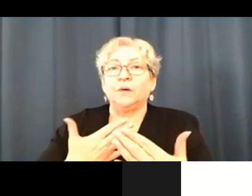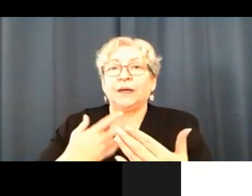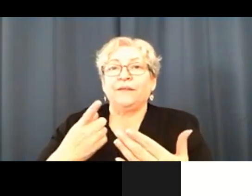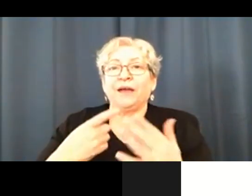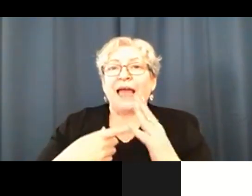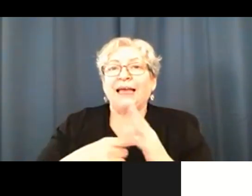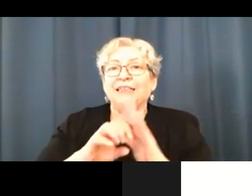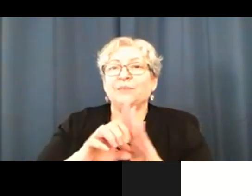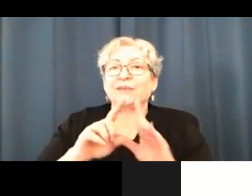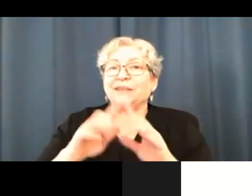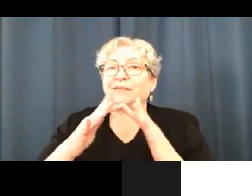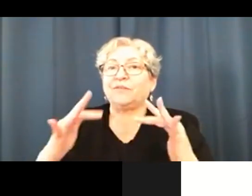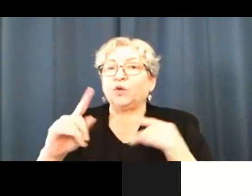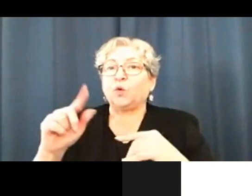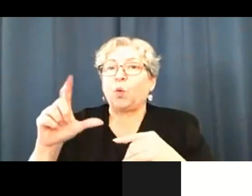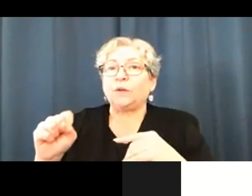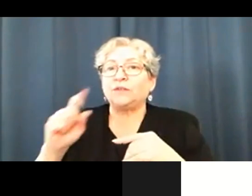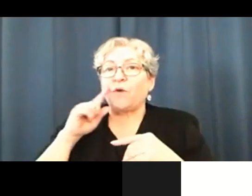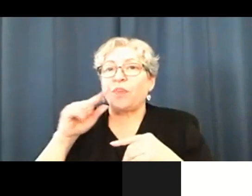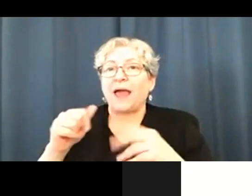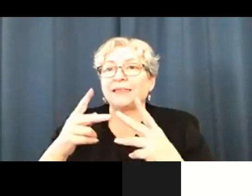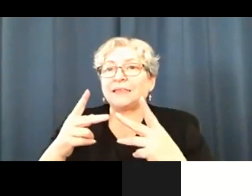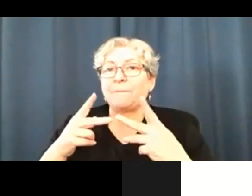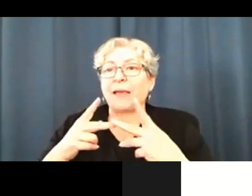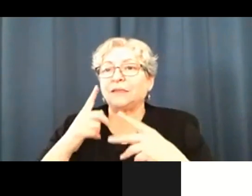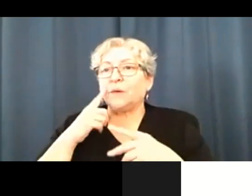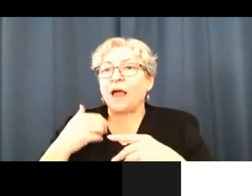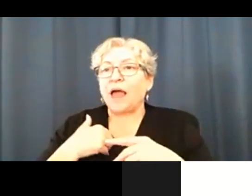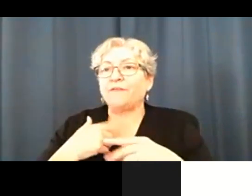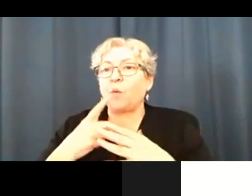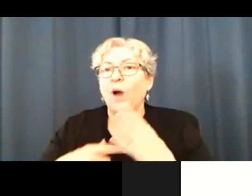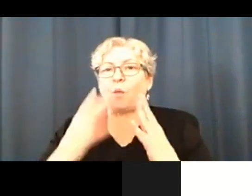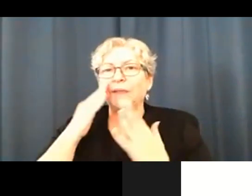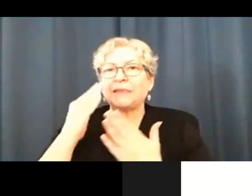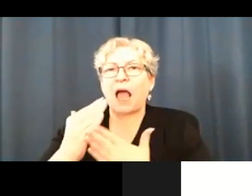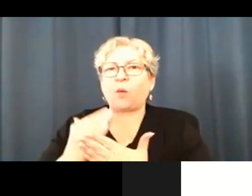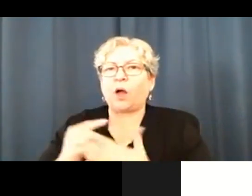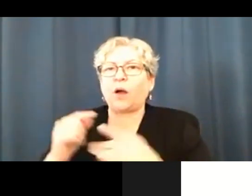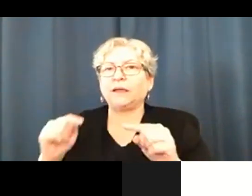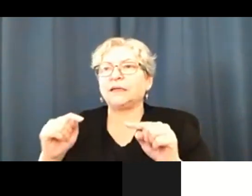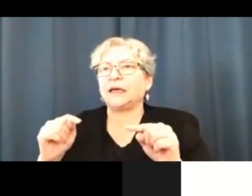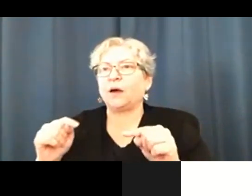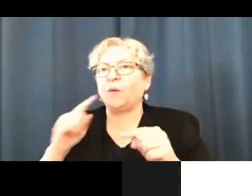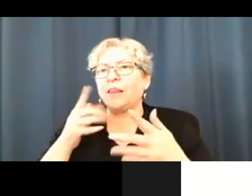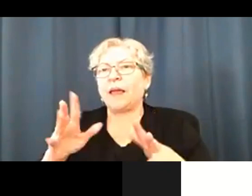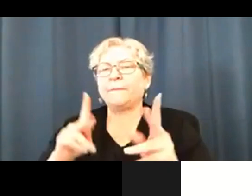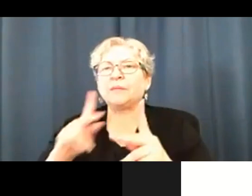of the different types of tools in this space. There's things from like was outlined here that can just allow people some additional functionality,